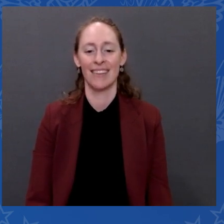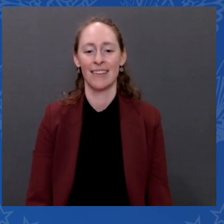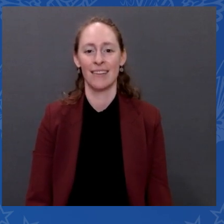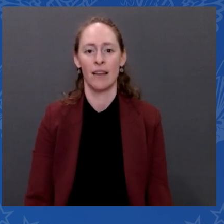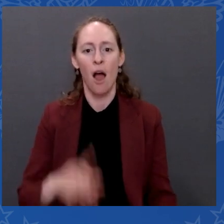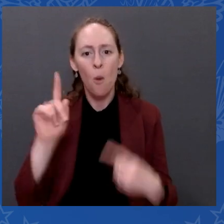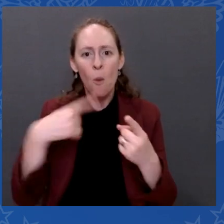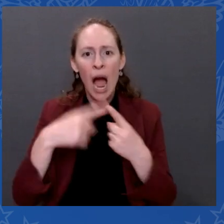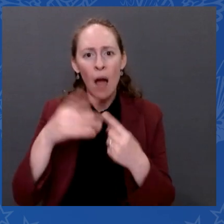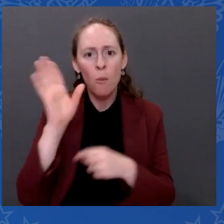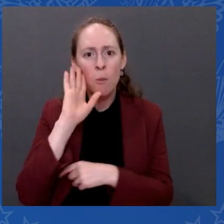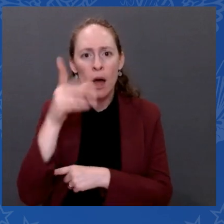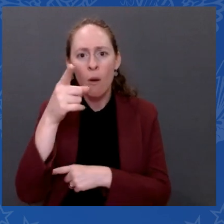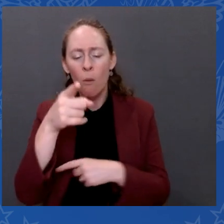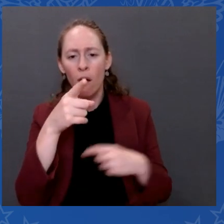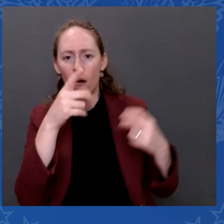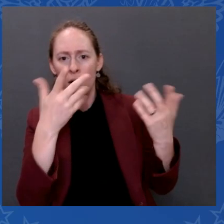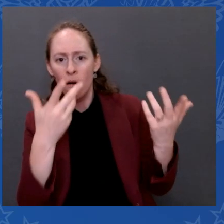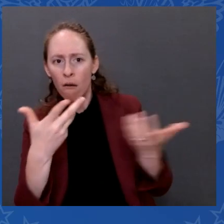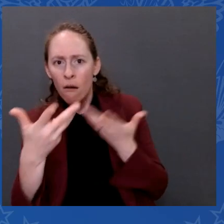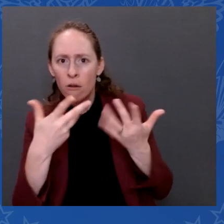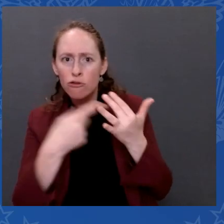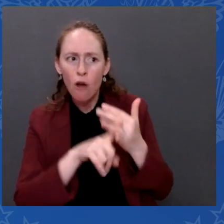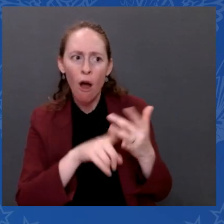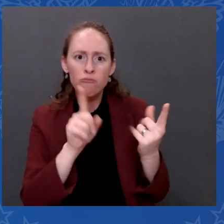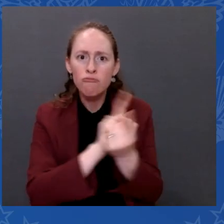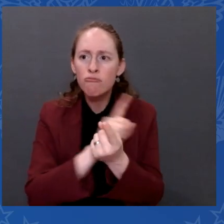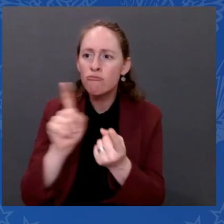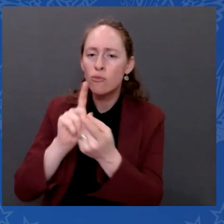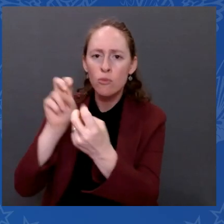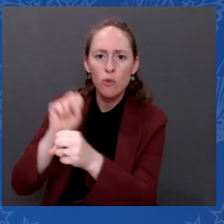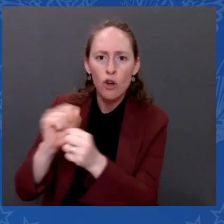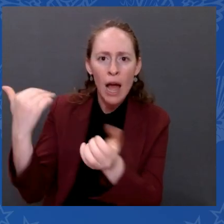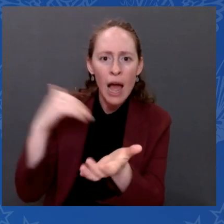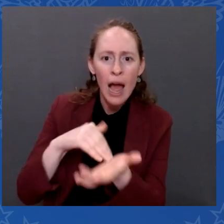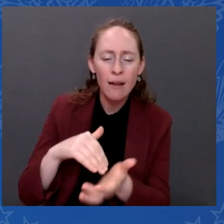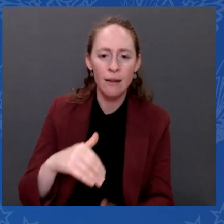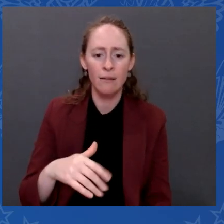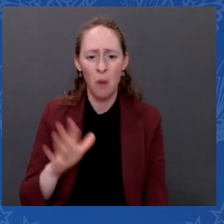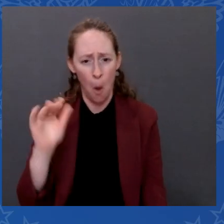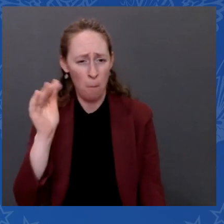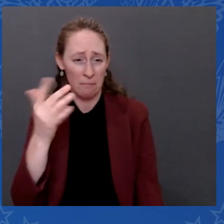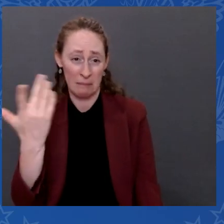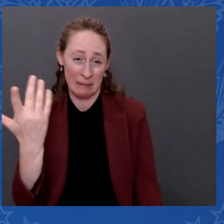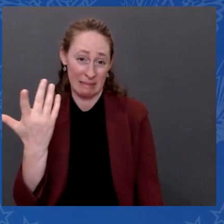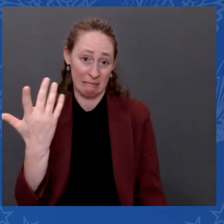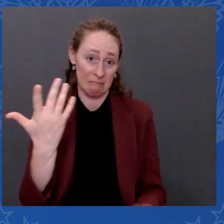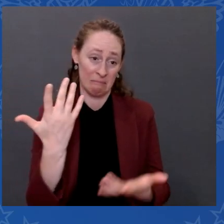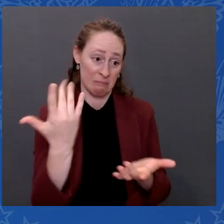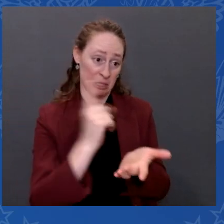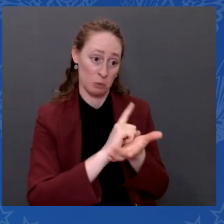The President: Well, I hope I'm back to work in person by the end of this week. But I'm -- as you know, I've been keeping a full schedule.